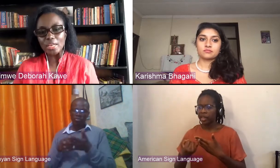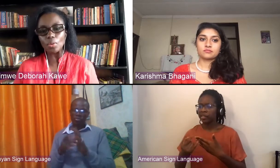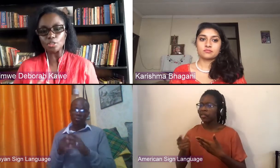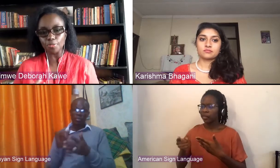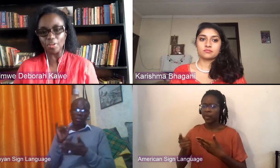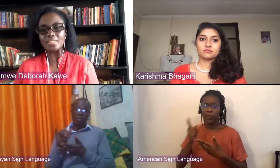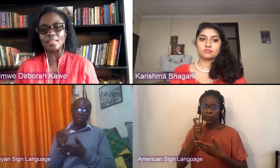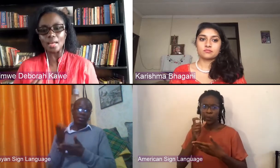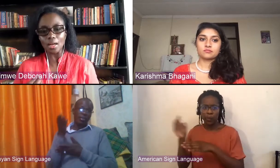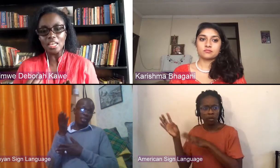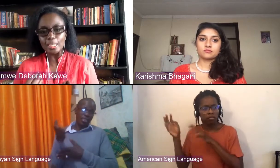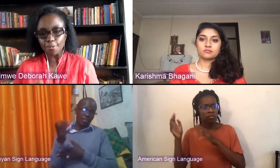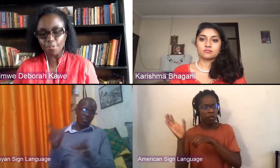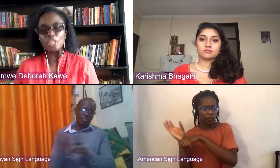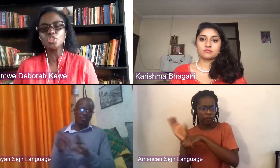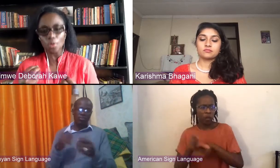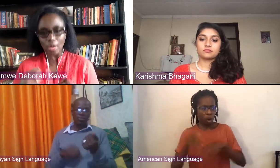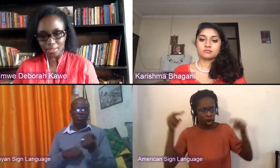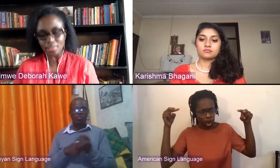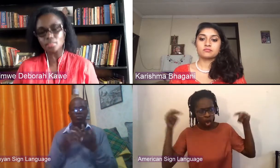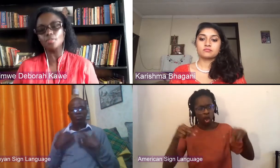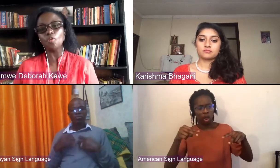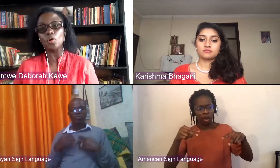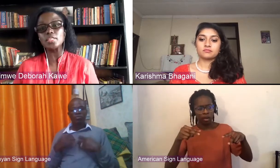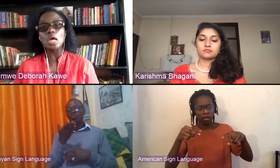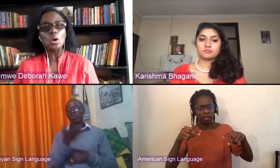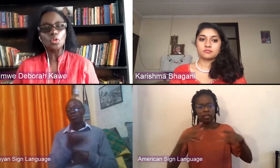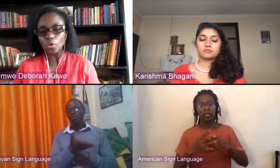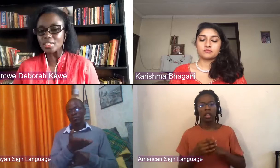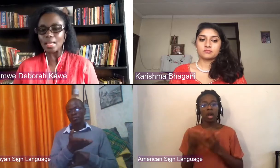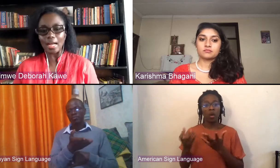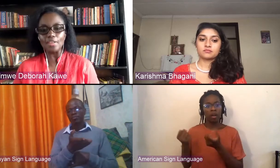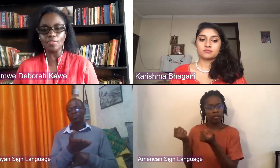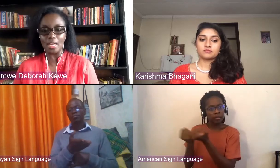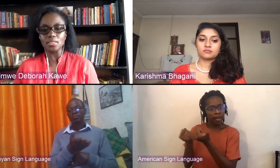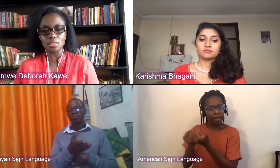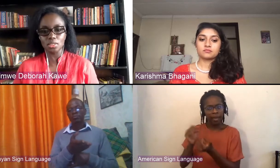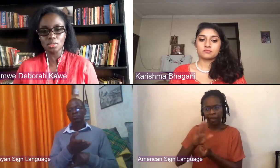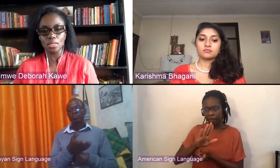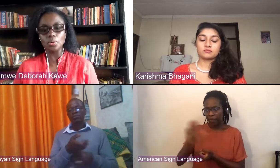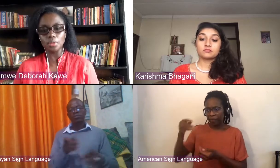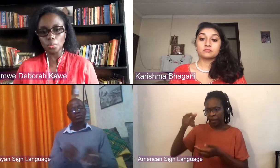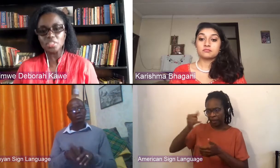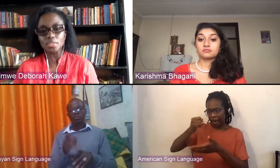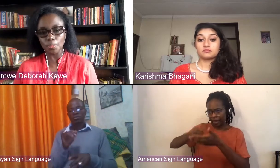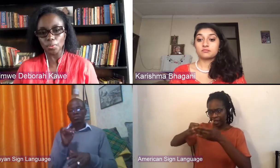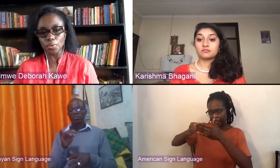to find their individual artistic voice. Those are the kinds of artists that we support